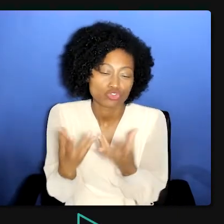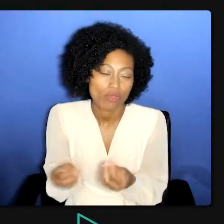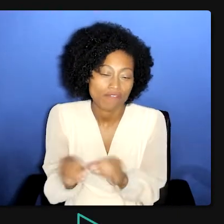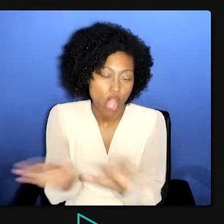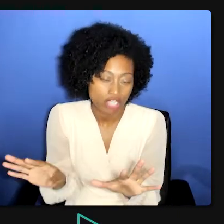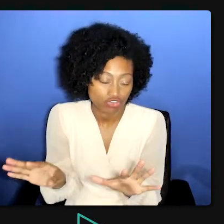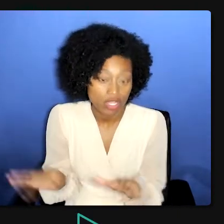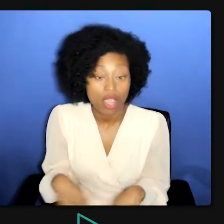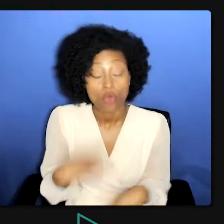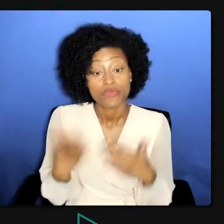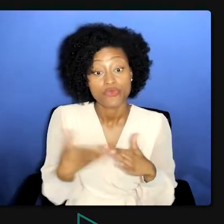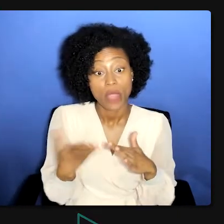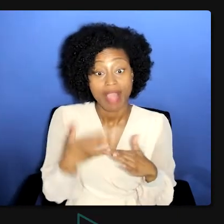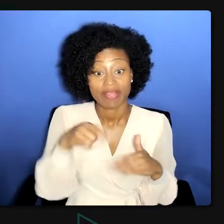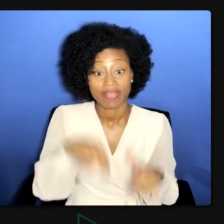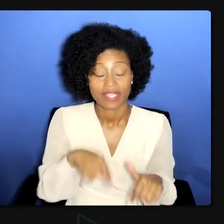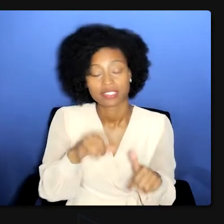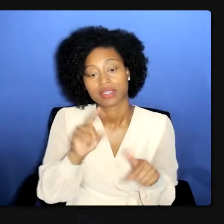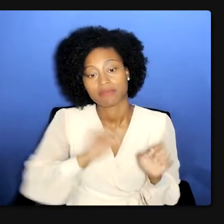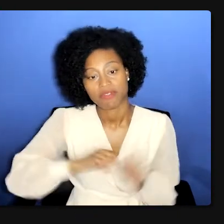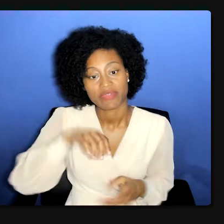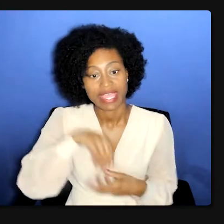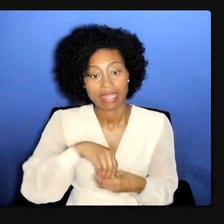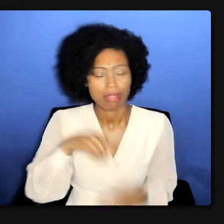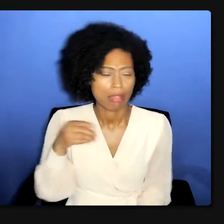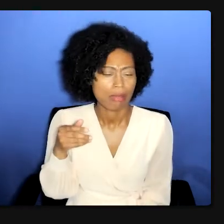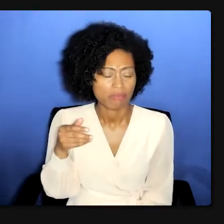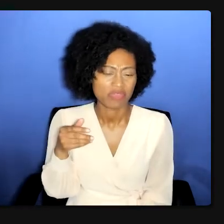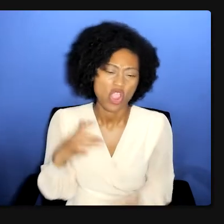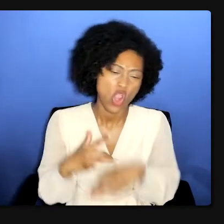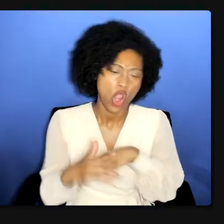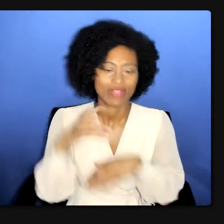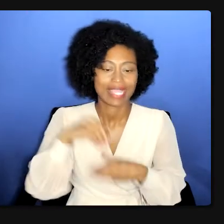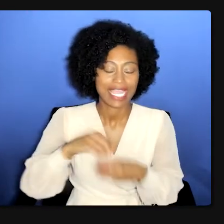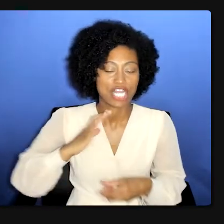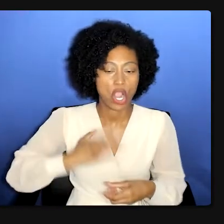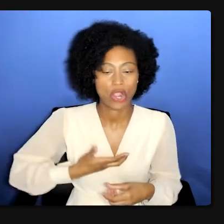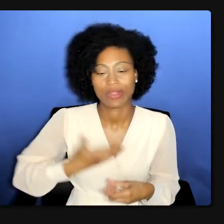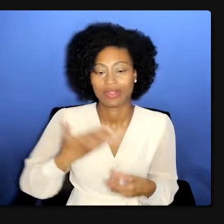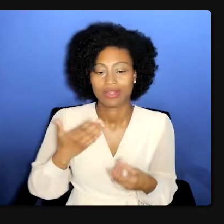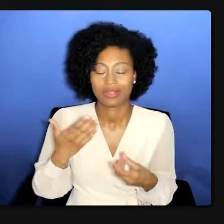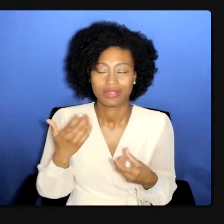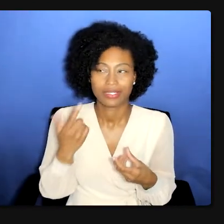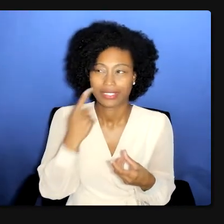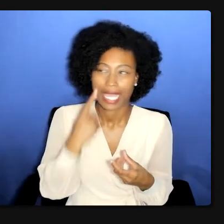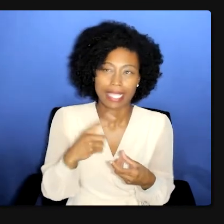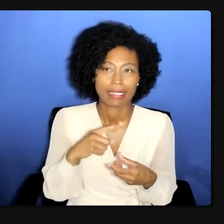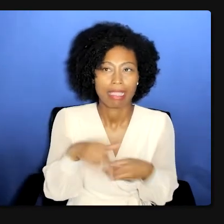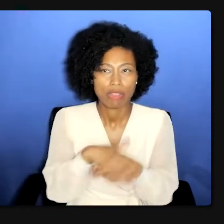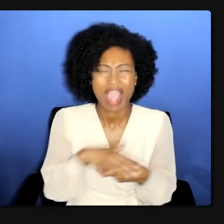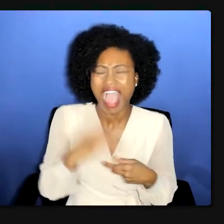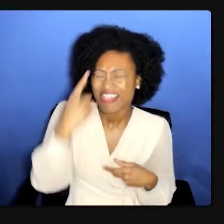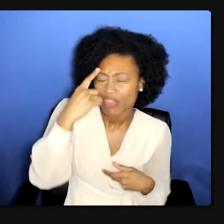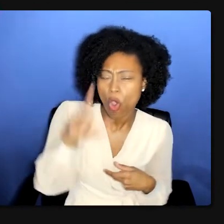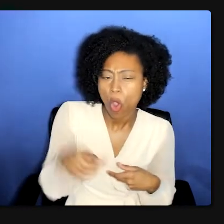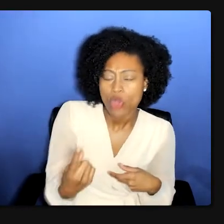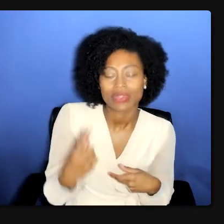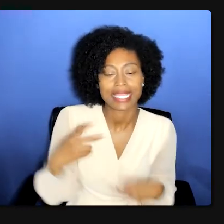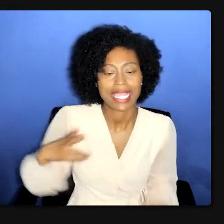When we ran this experiment, we were early on in our soft launch life. Live, I think, in several different geographies, I think,